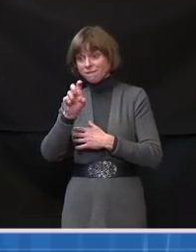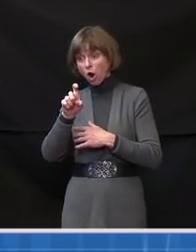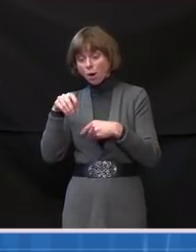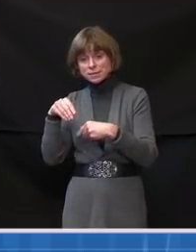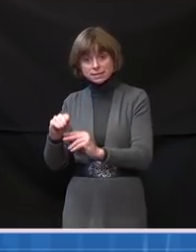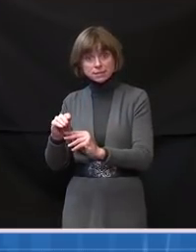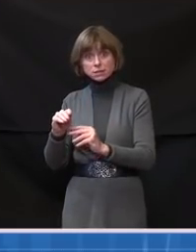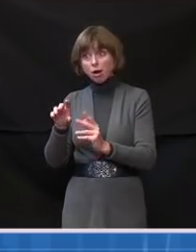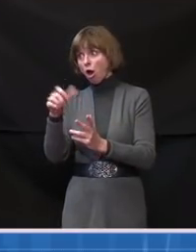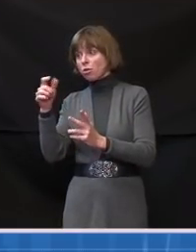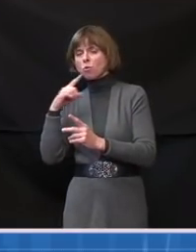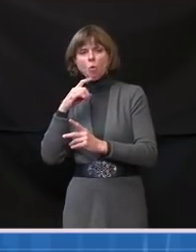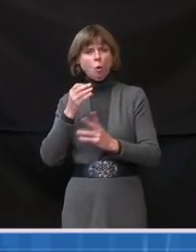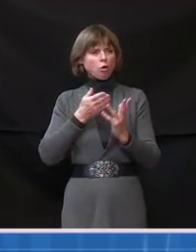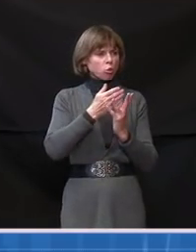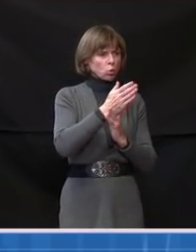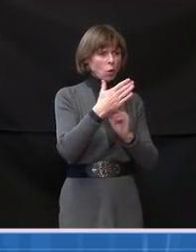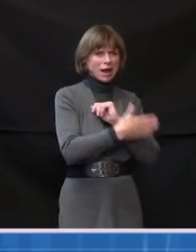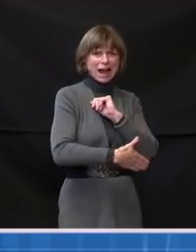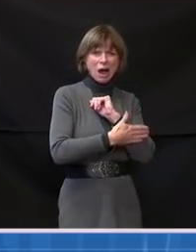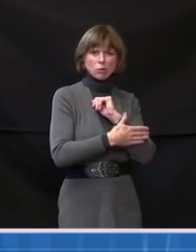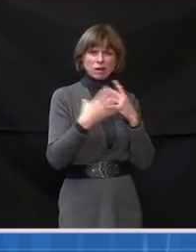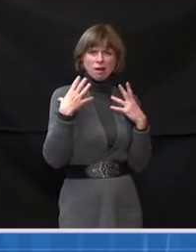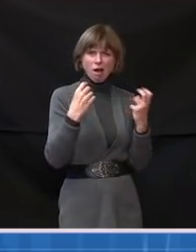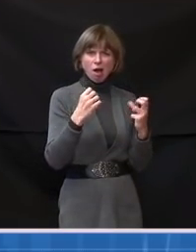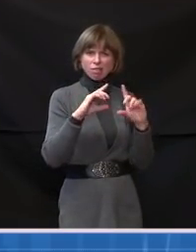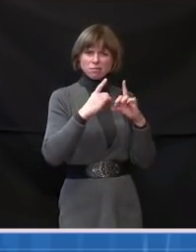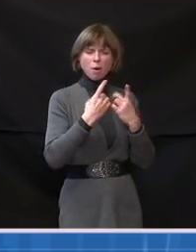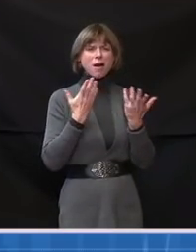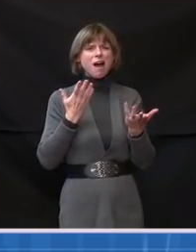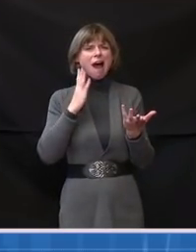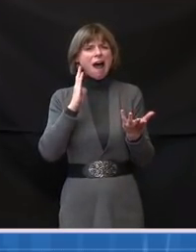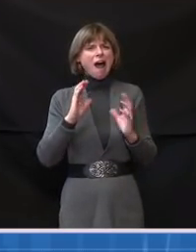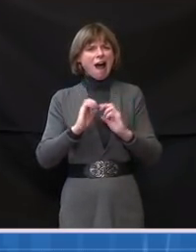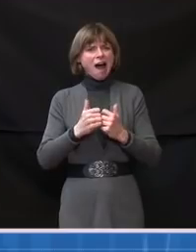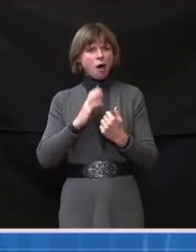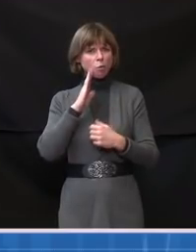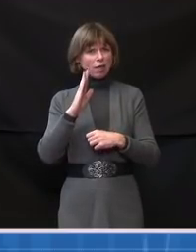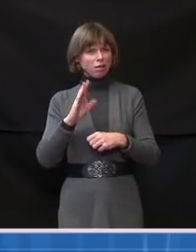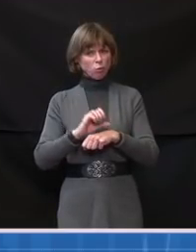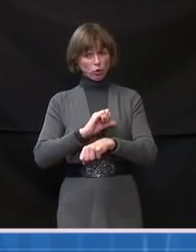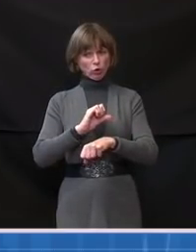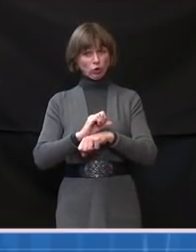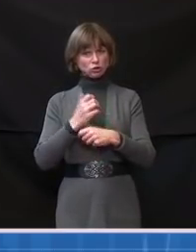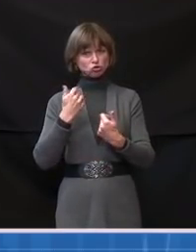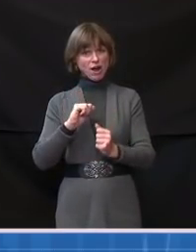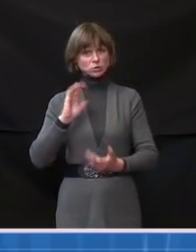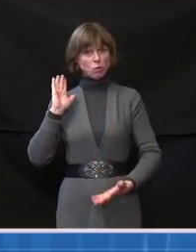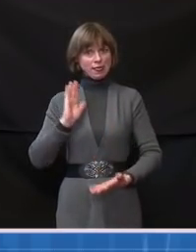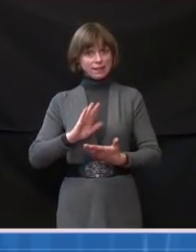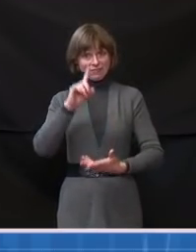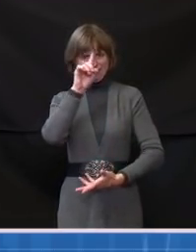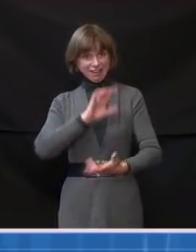their county health departments? How is that going to work to try to alleviate some of the confusion among the public?